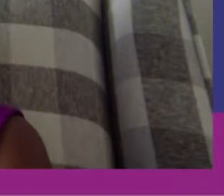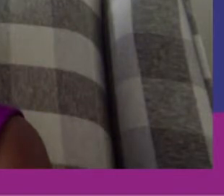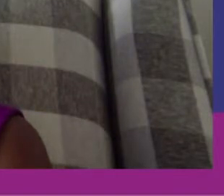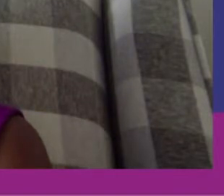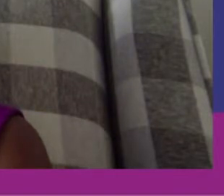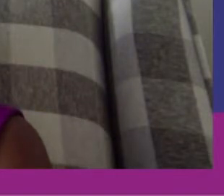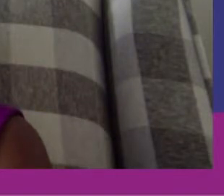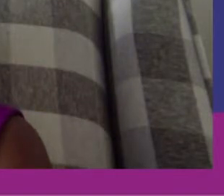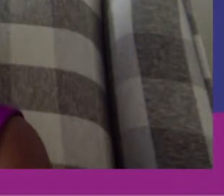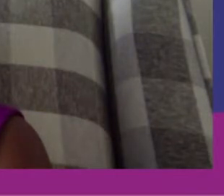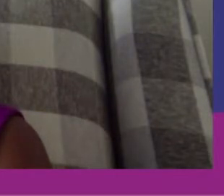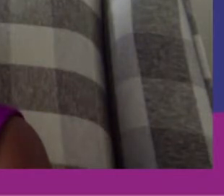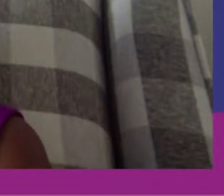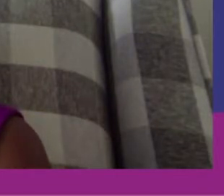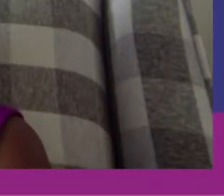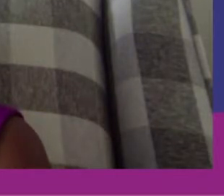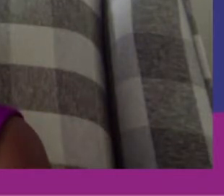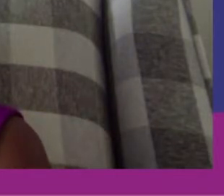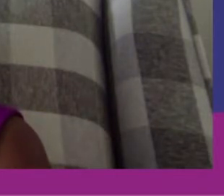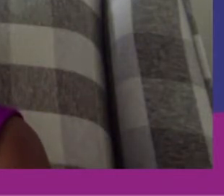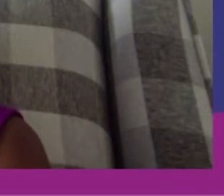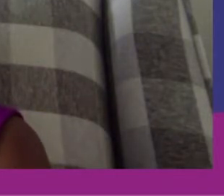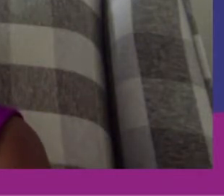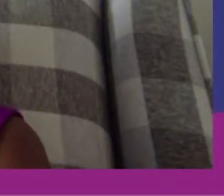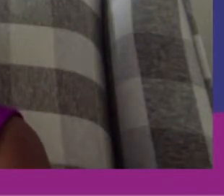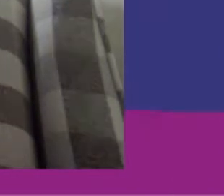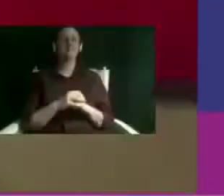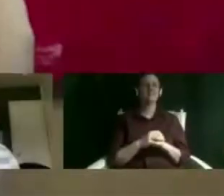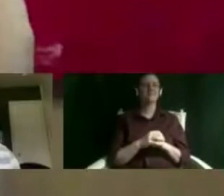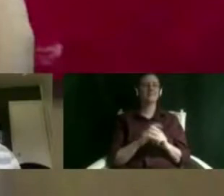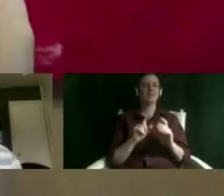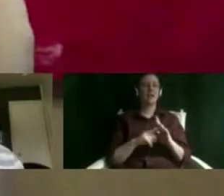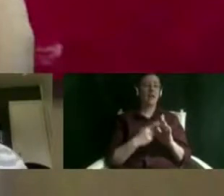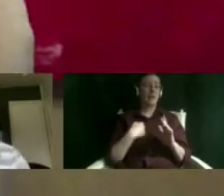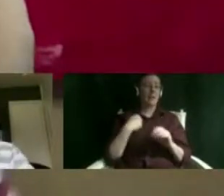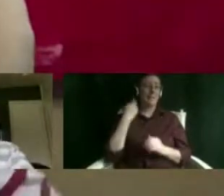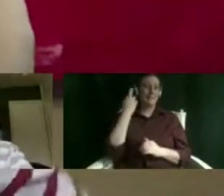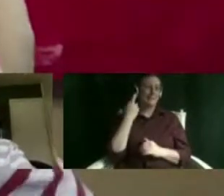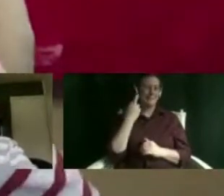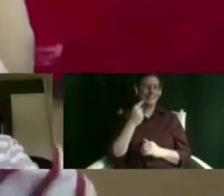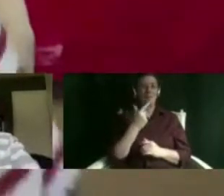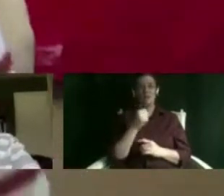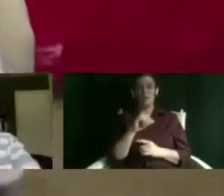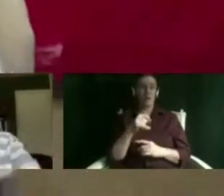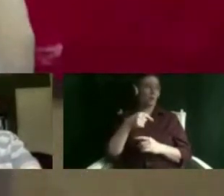well let's let's start when i realized i i i was gay i was grew in some way uh you know uh